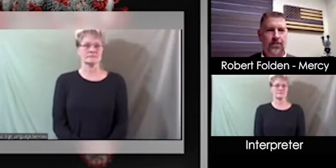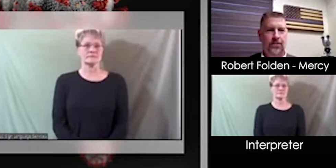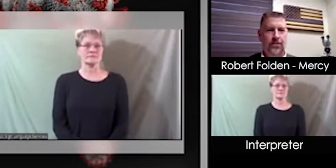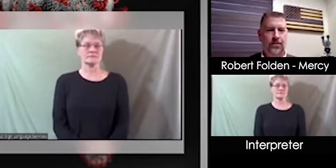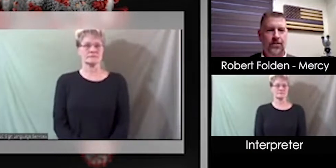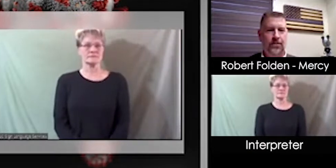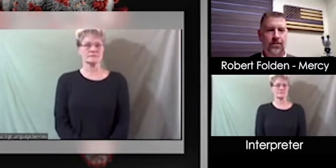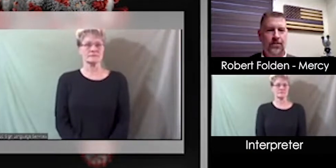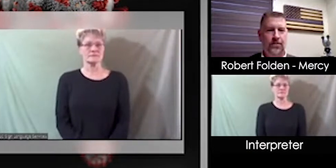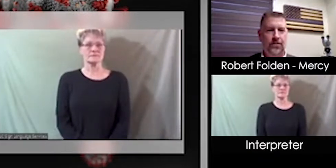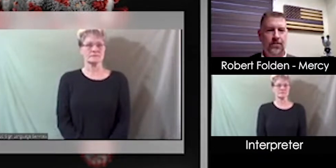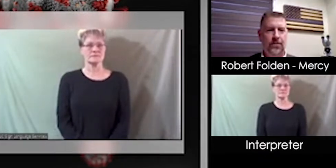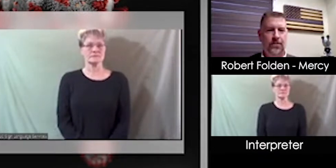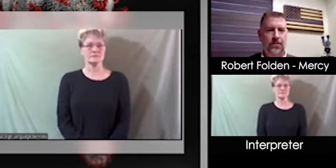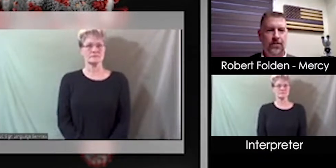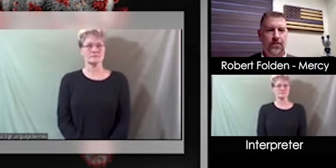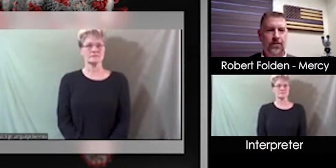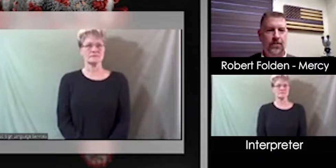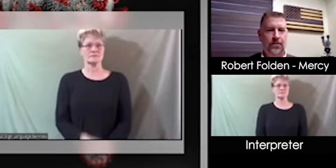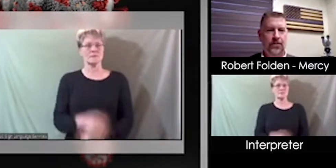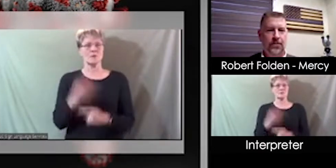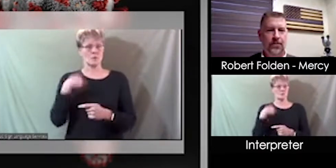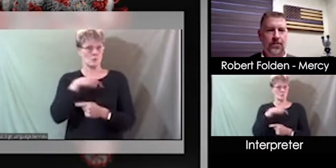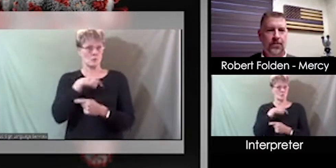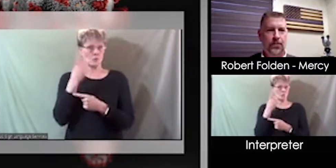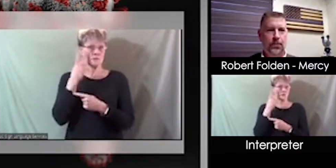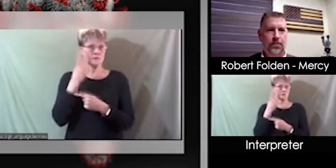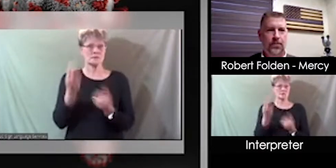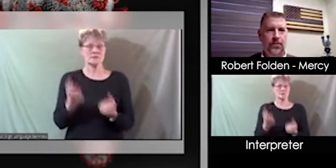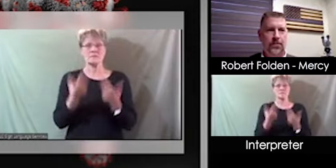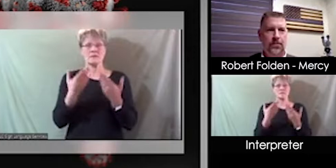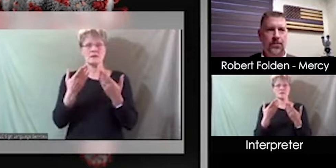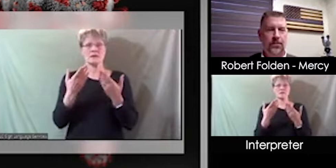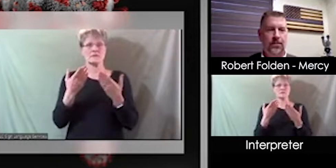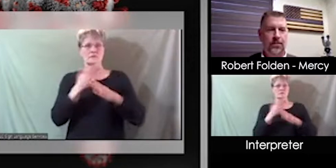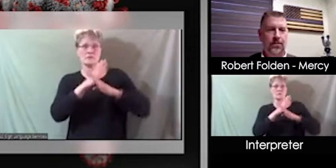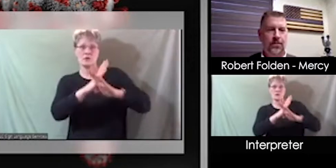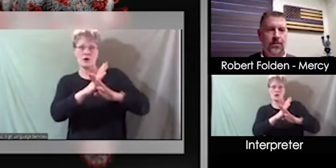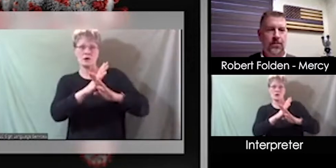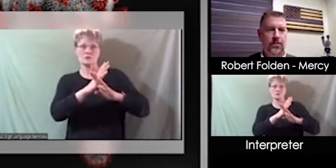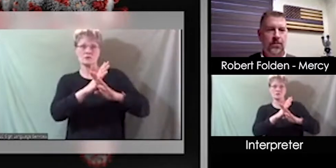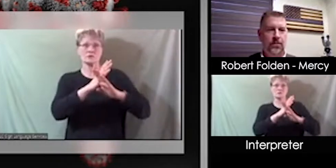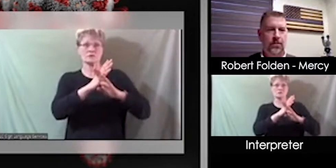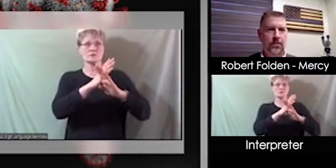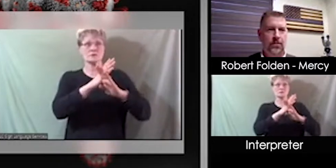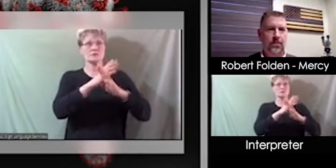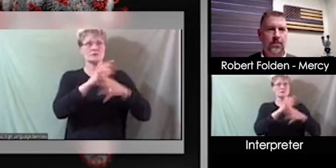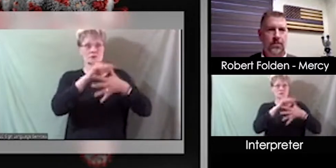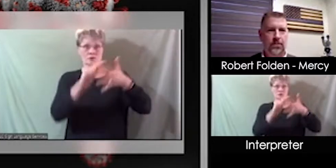precautions you know and with us being so tightly wound with the Public Health and